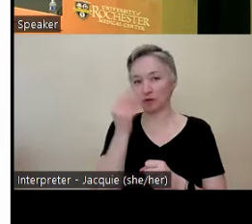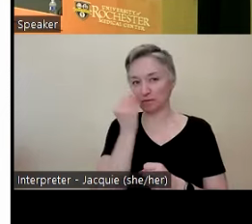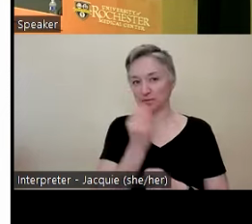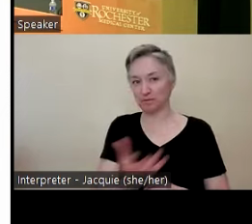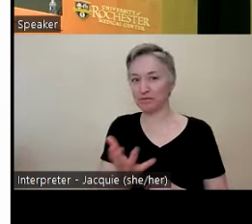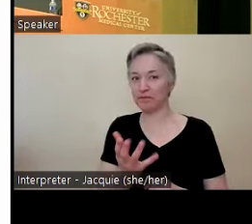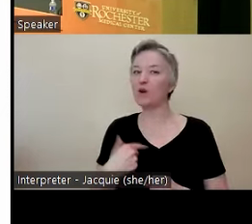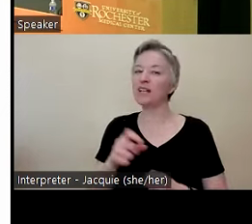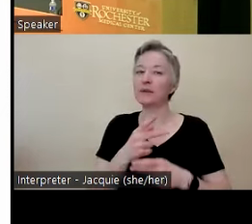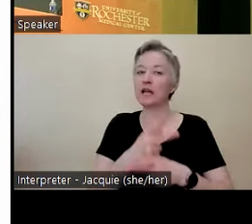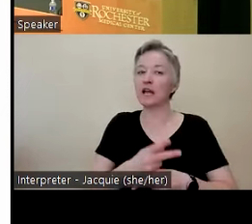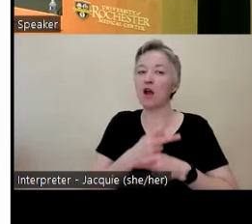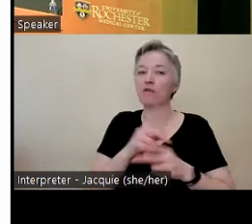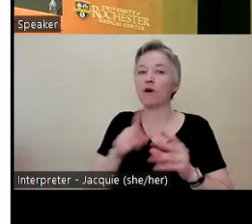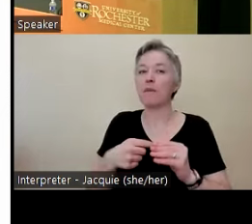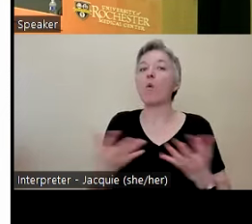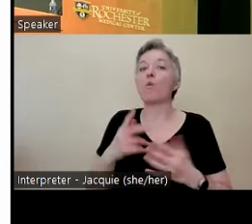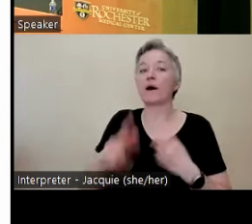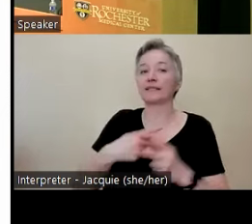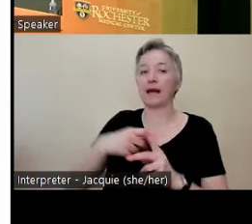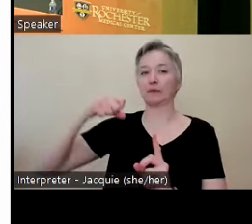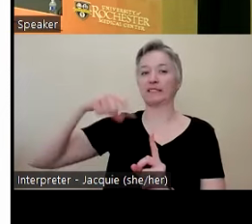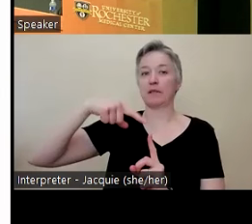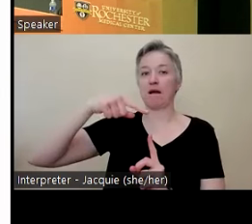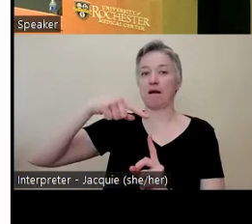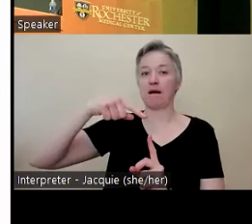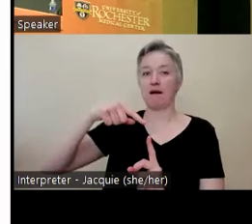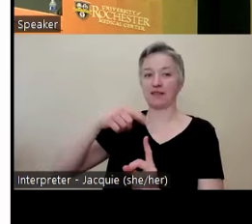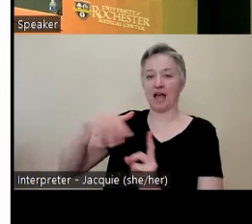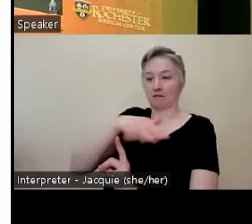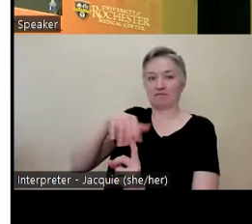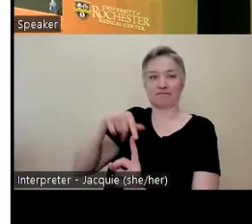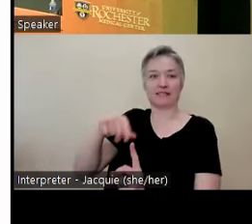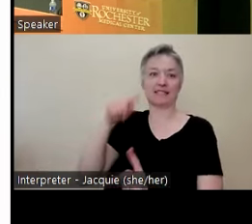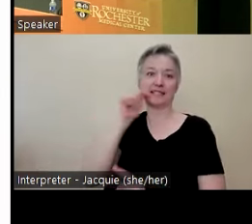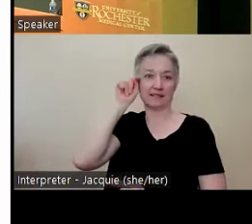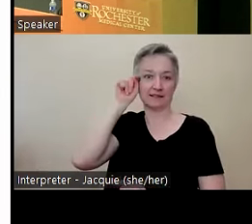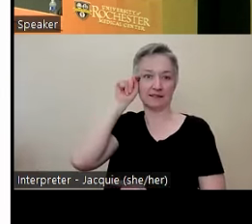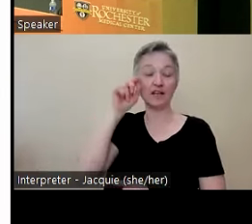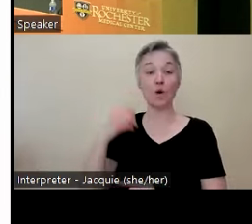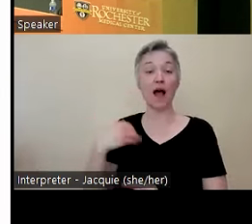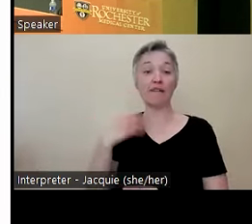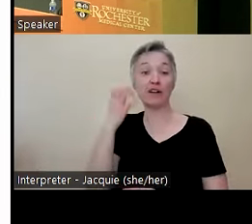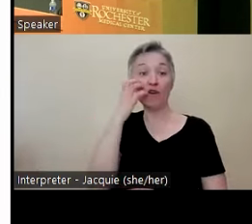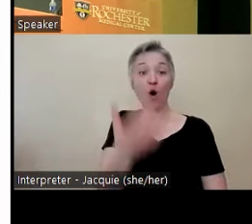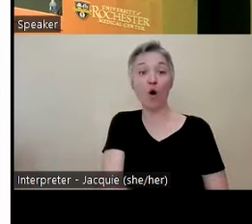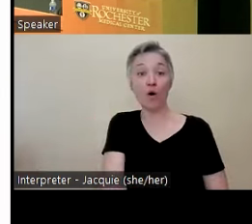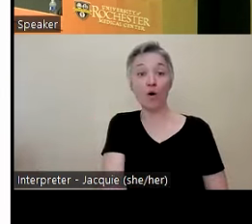about the kind of stimuli that's around a team so having a phone next to them with calming music is